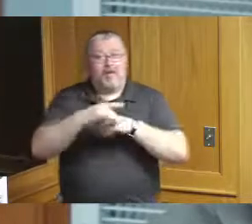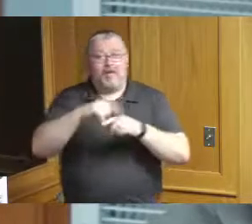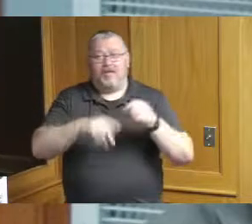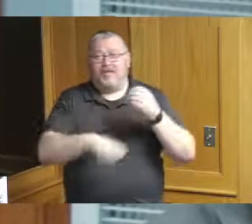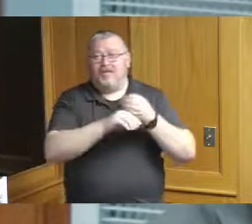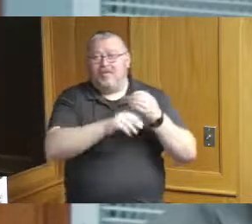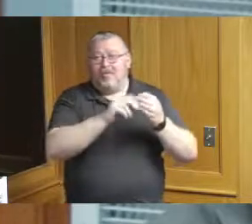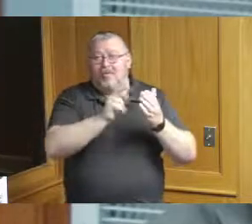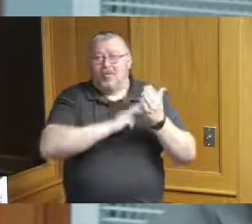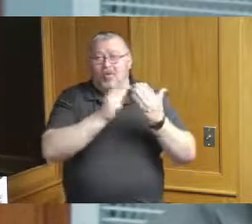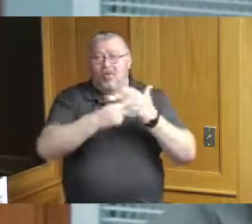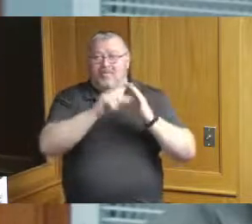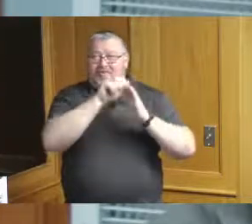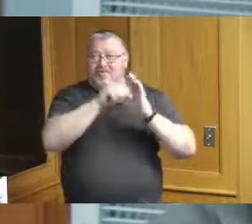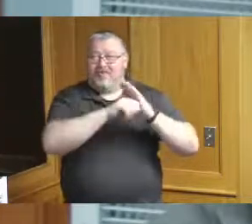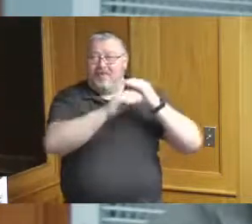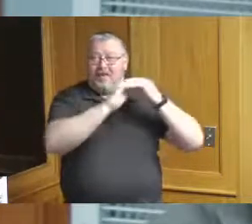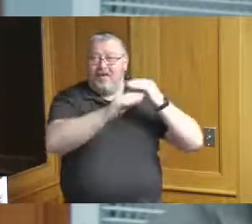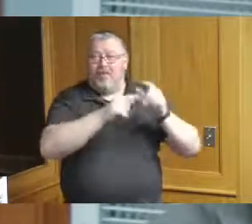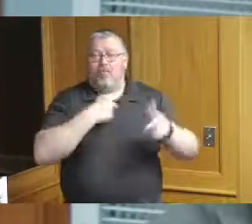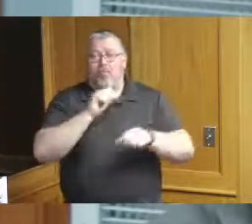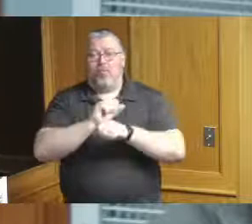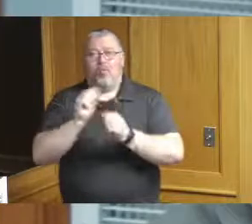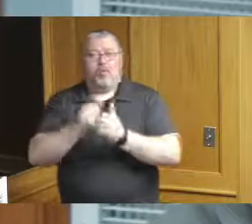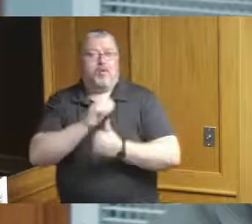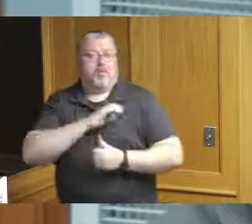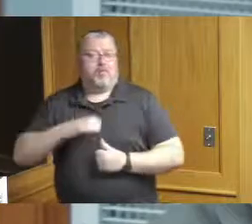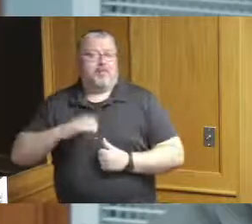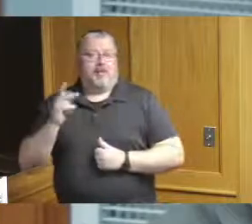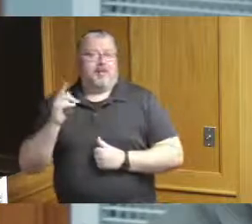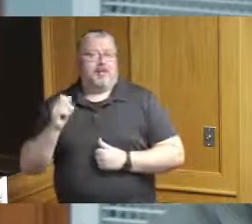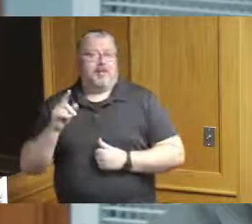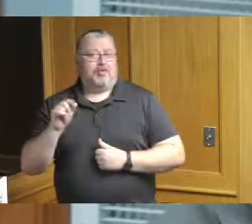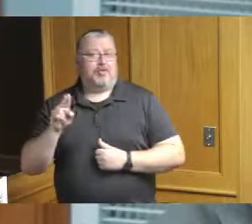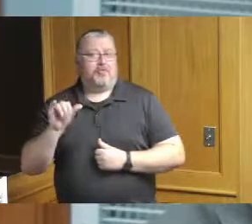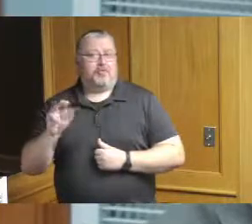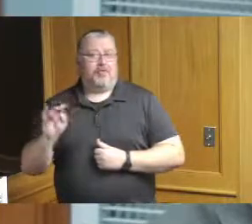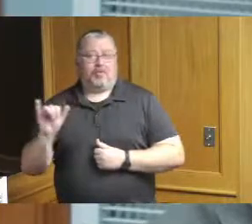at the state and we'll of course work with Commissioner Kesterman as well and give the Board